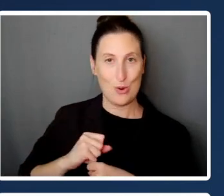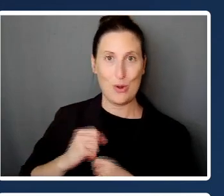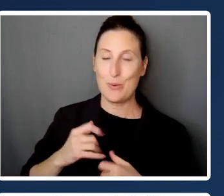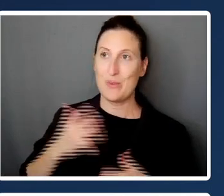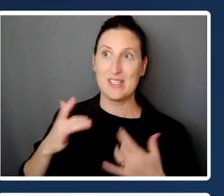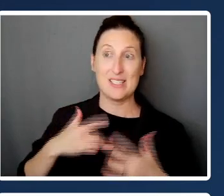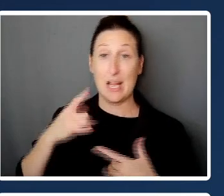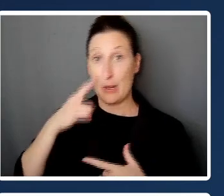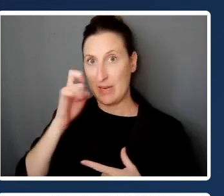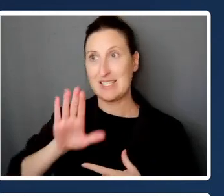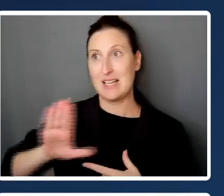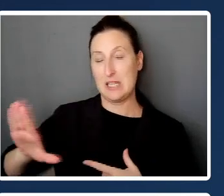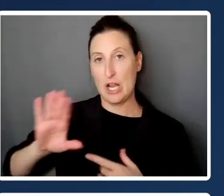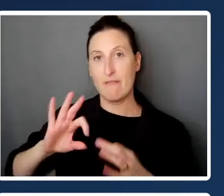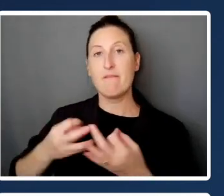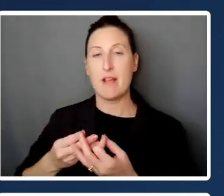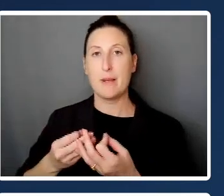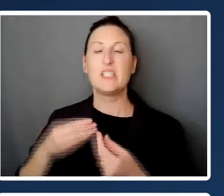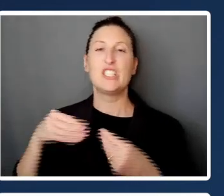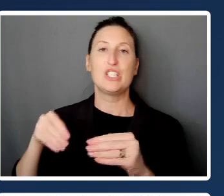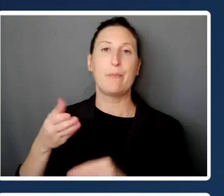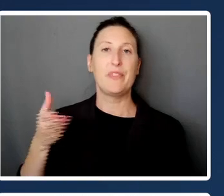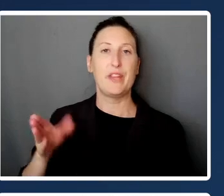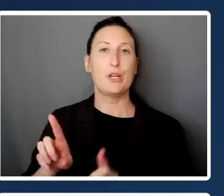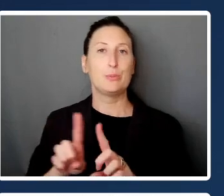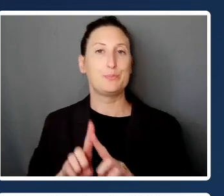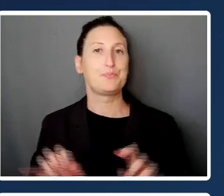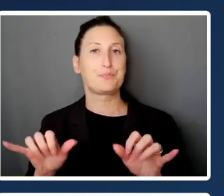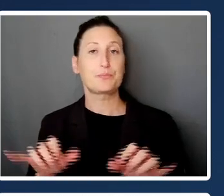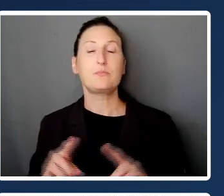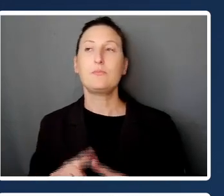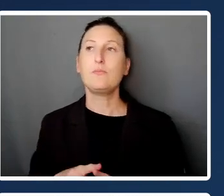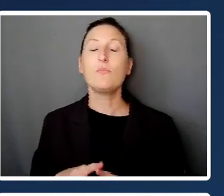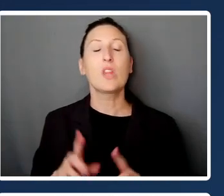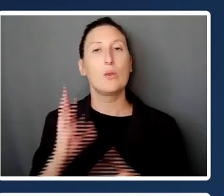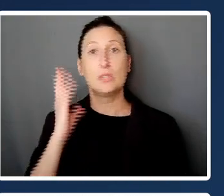shop there. So, it was a really beautiful experience for them. Next slide, please.